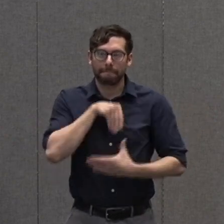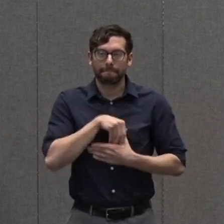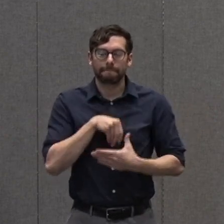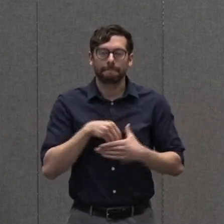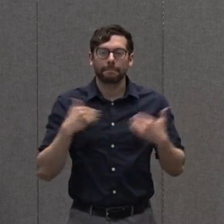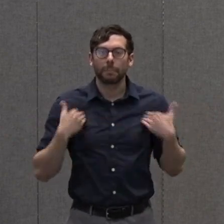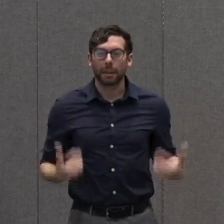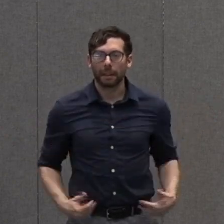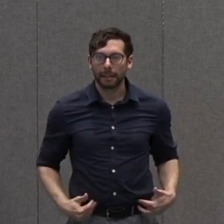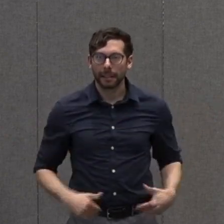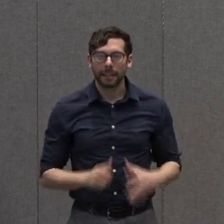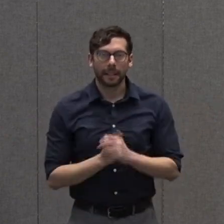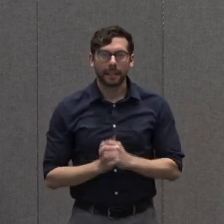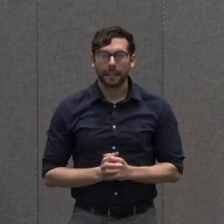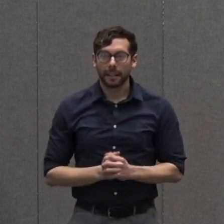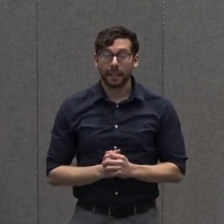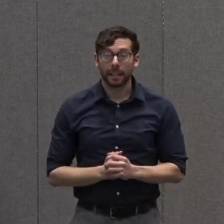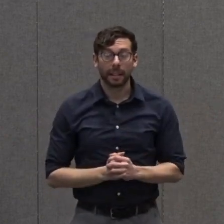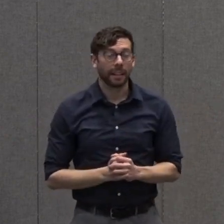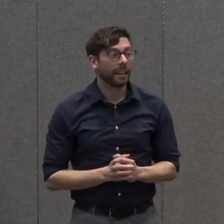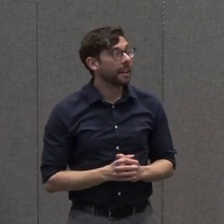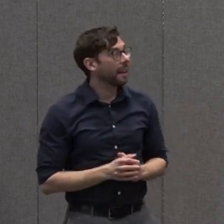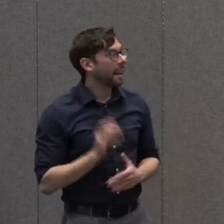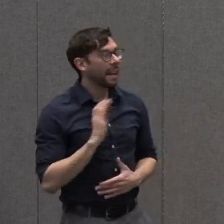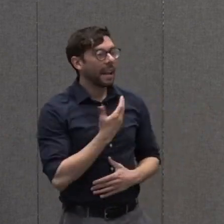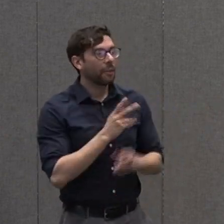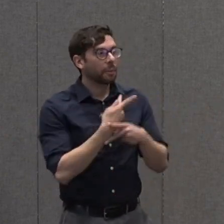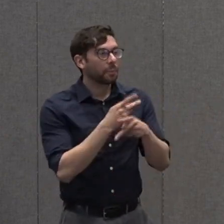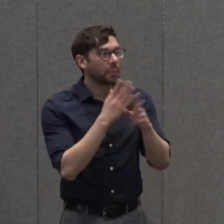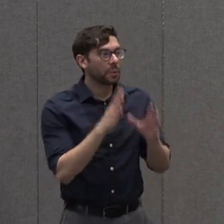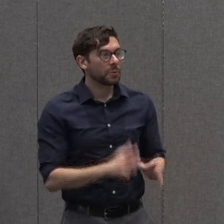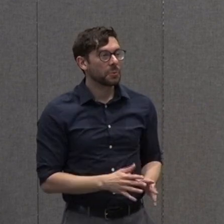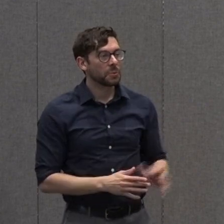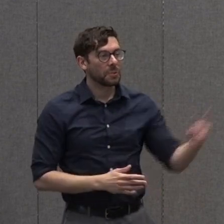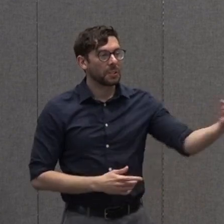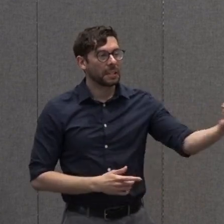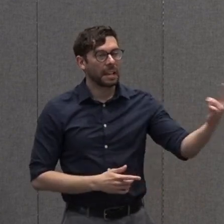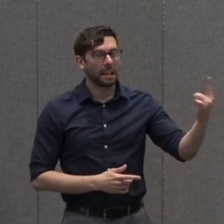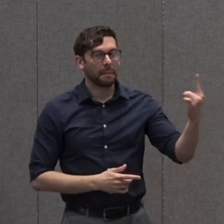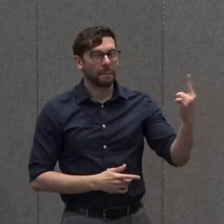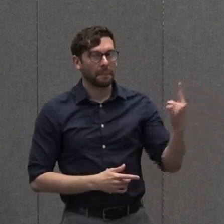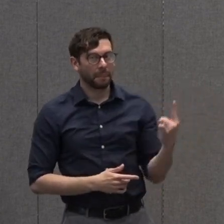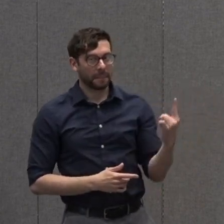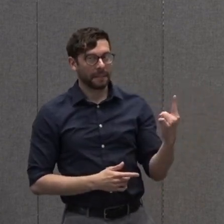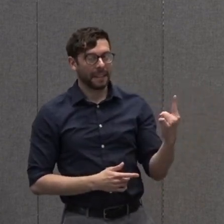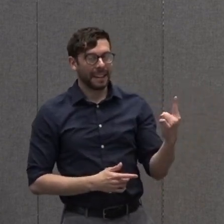It's just that our producer is coming very close, and this snake is watching him, she really is.